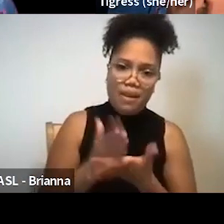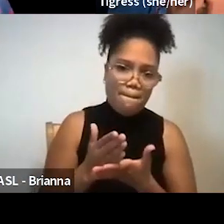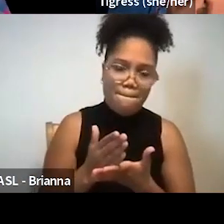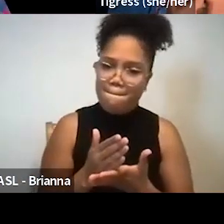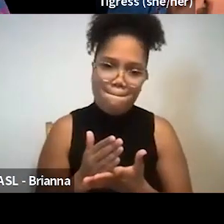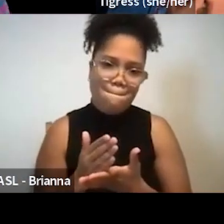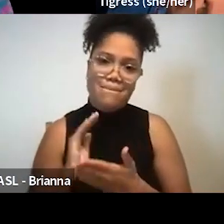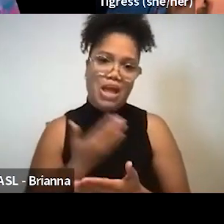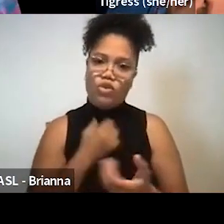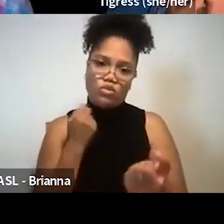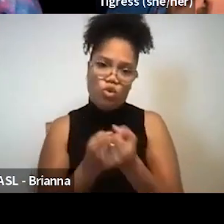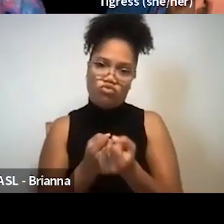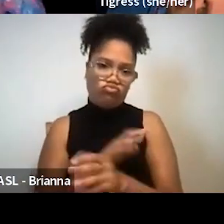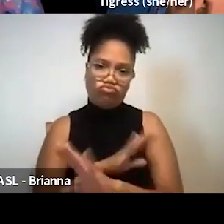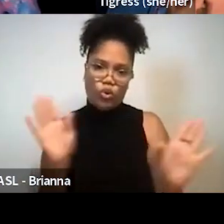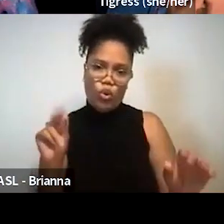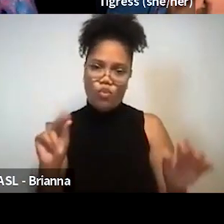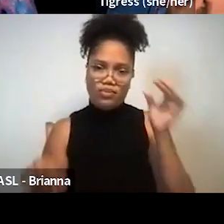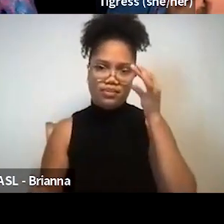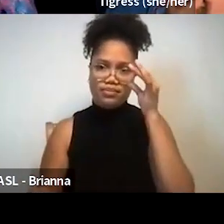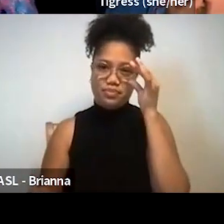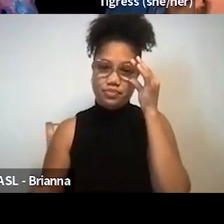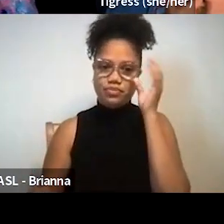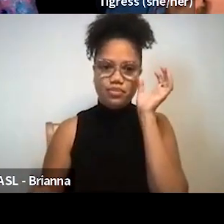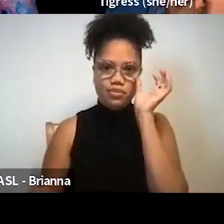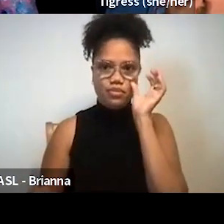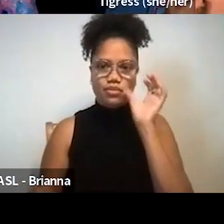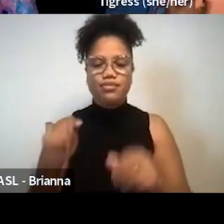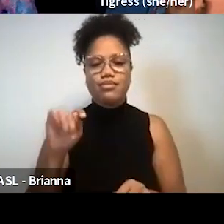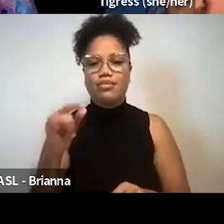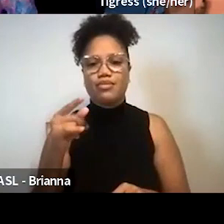our support of this. Love it.